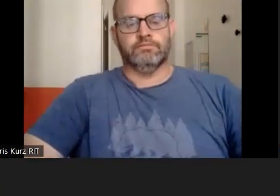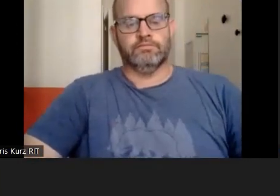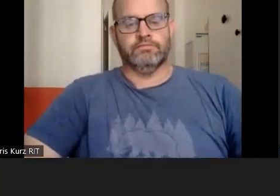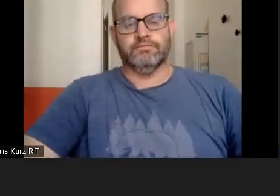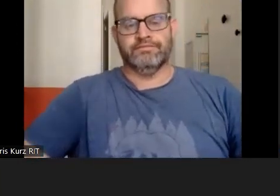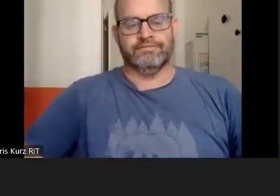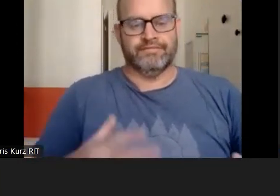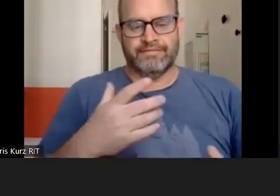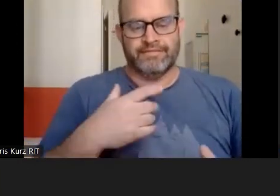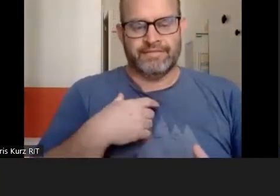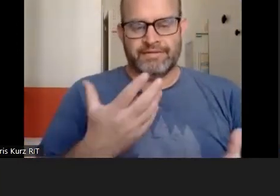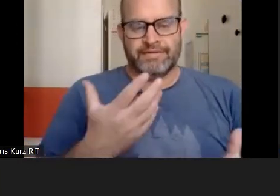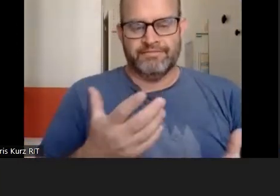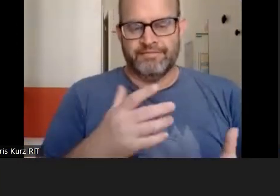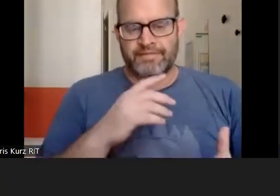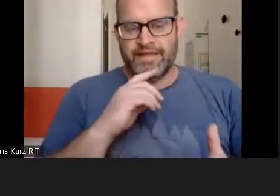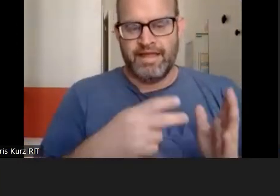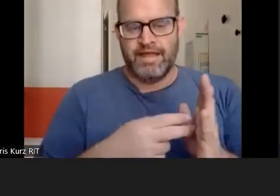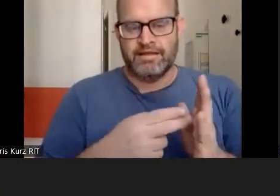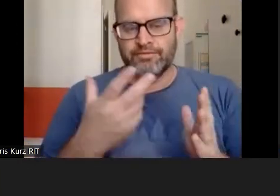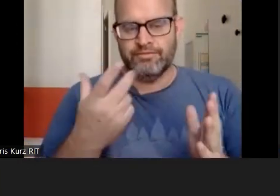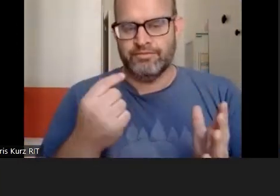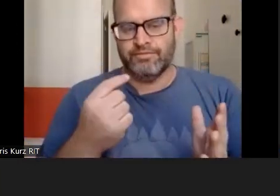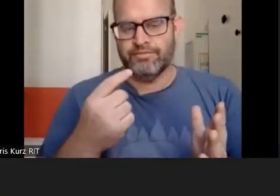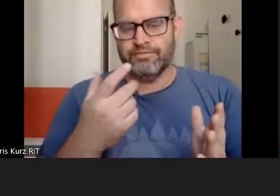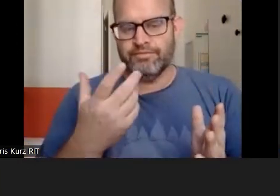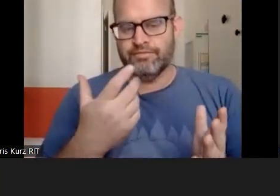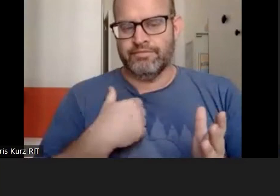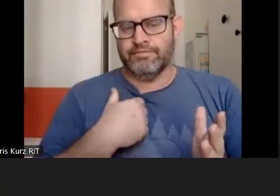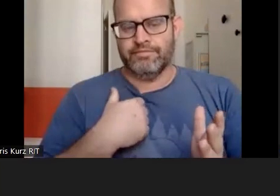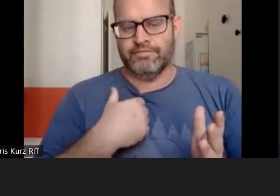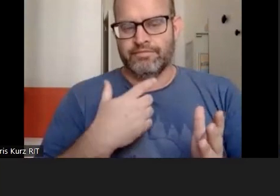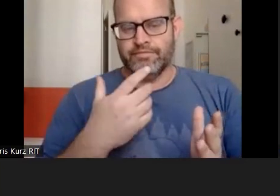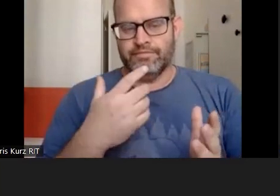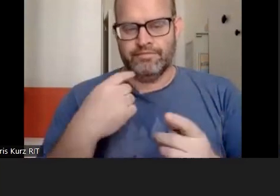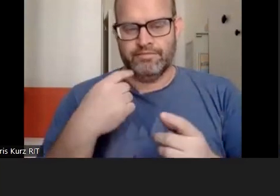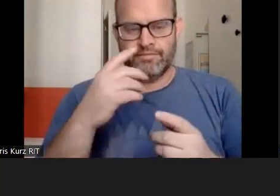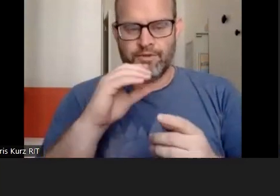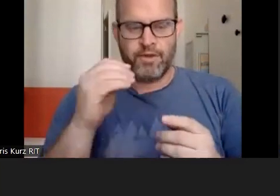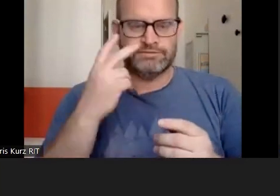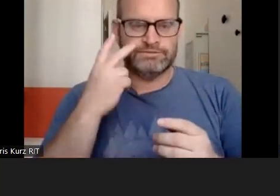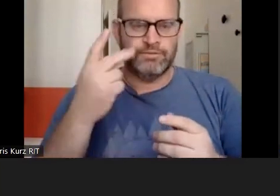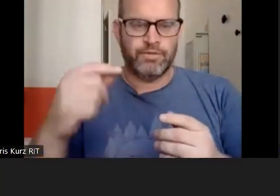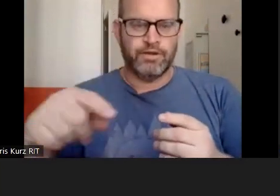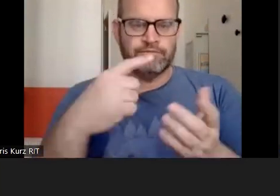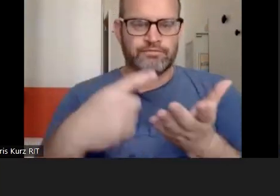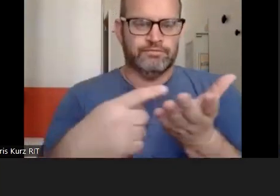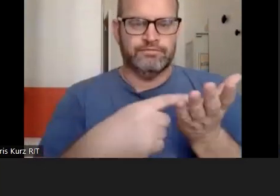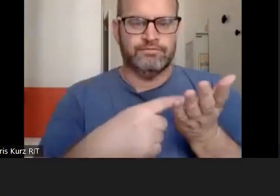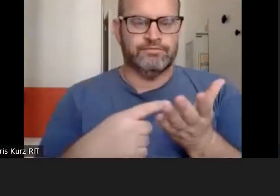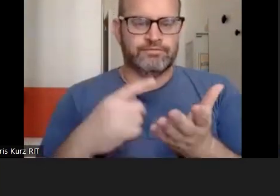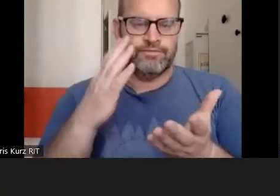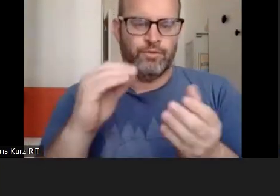I'm asking him again. Chris is saying, I'm sorry to be honest with you, a little lost,